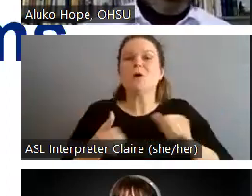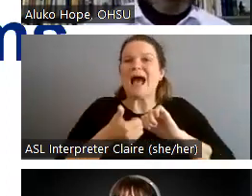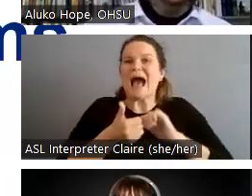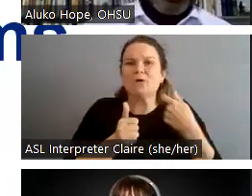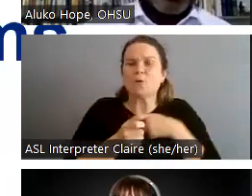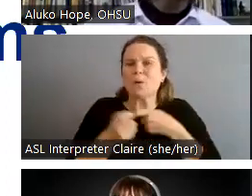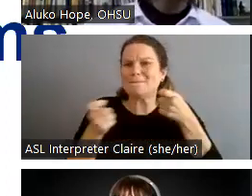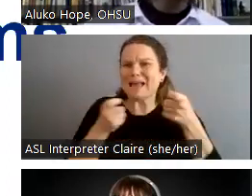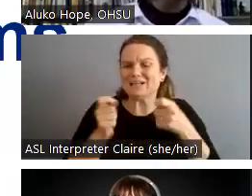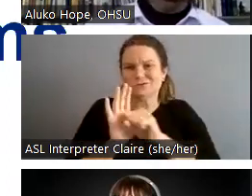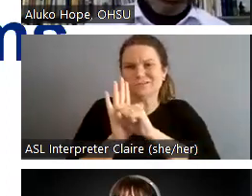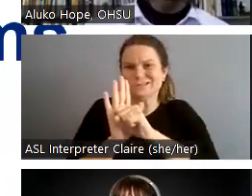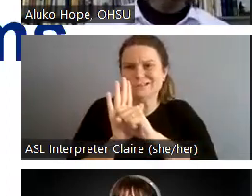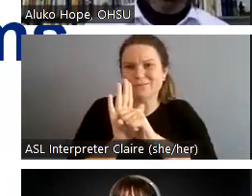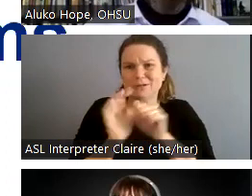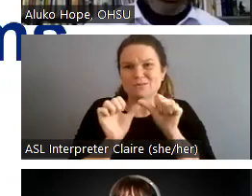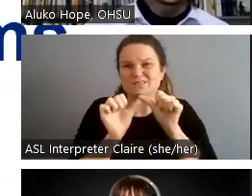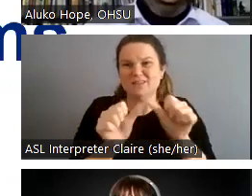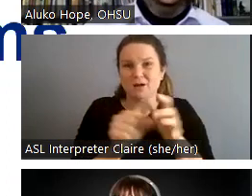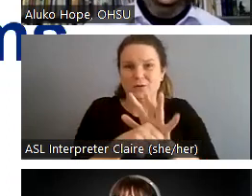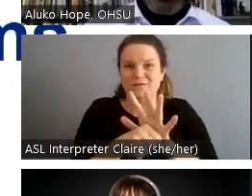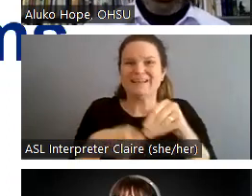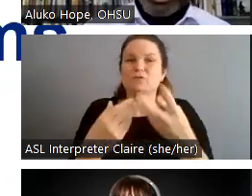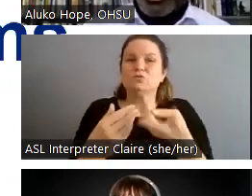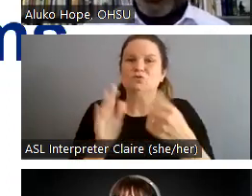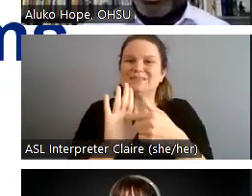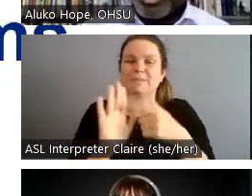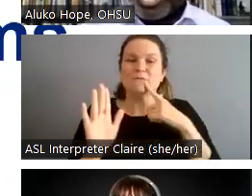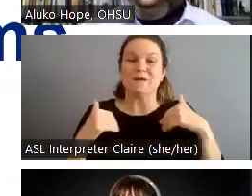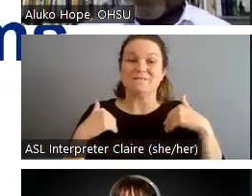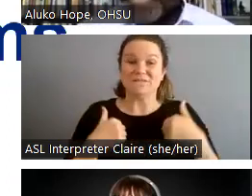symptoms? I'm going to give you the two examples for the fatigue and the